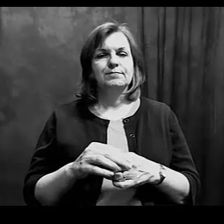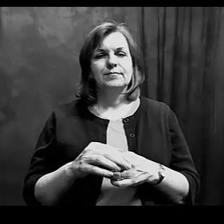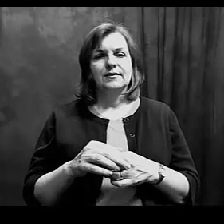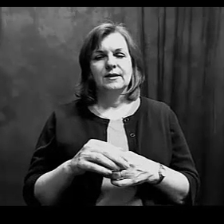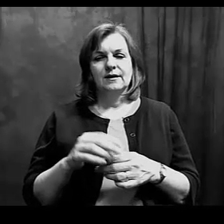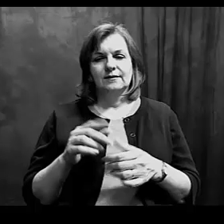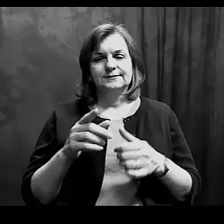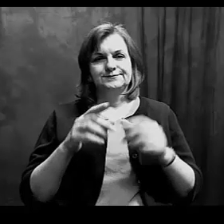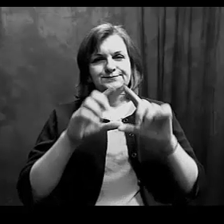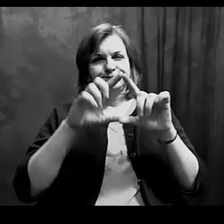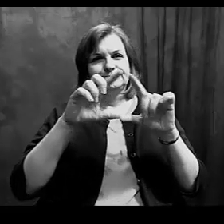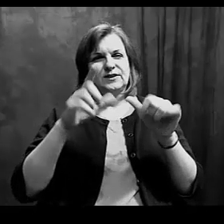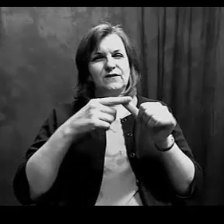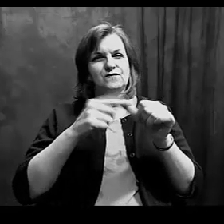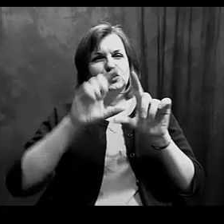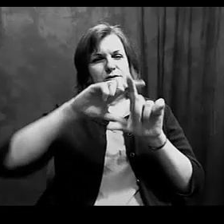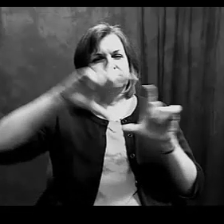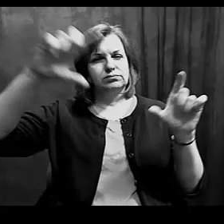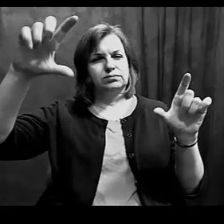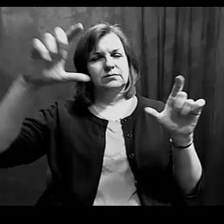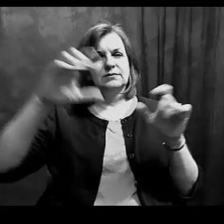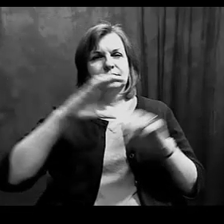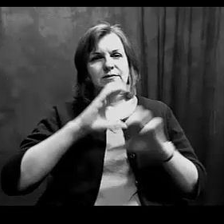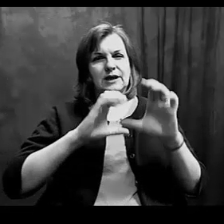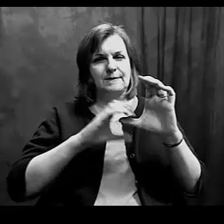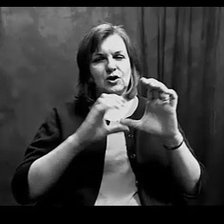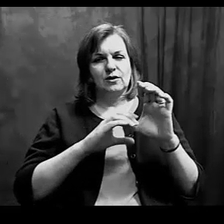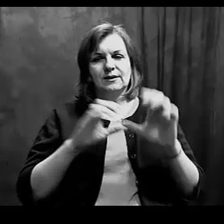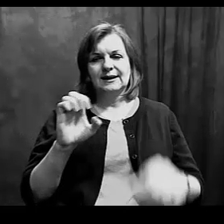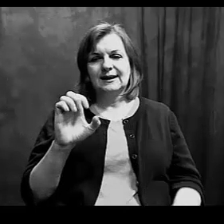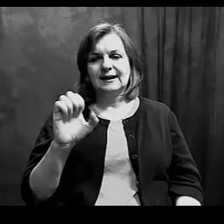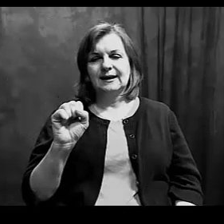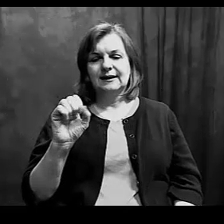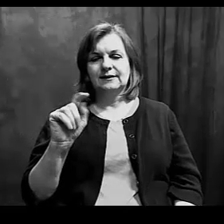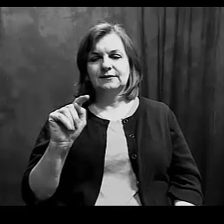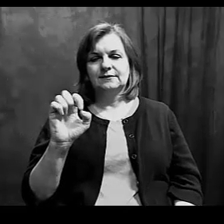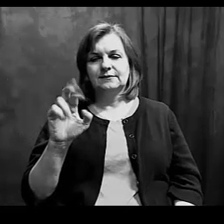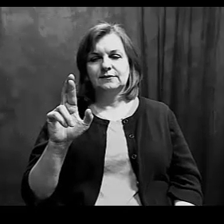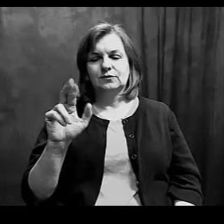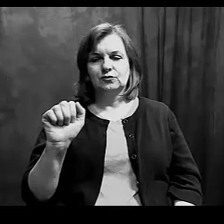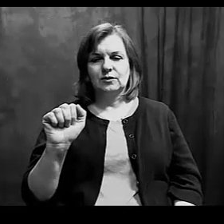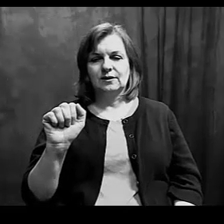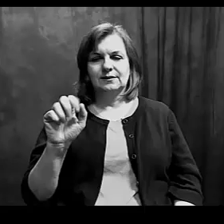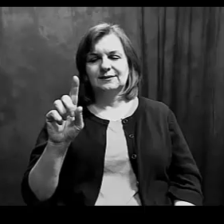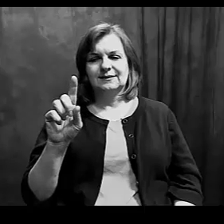just to show you briefly is estradiol or an estrogen derivative